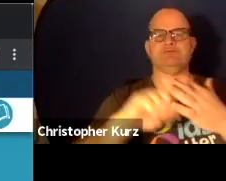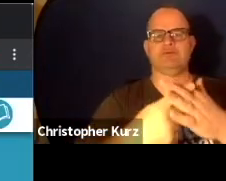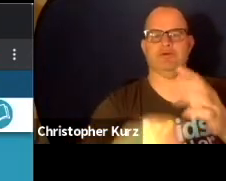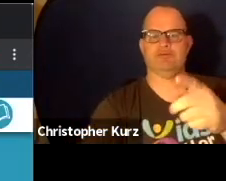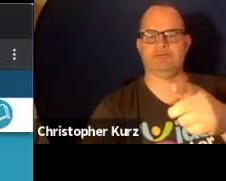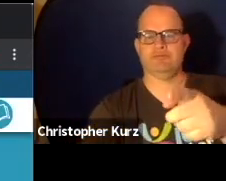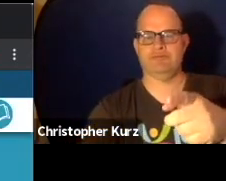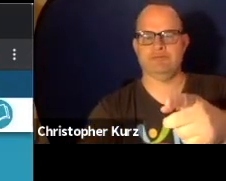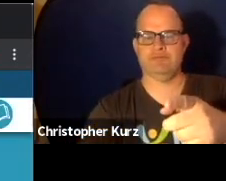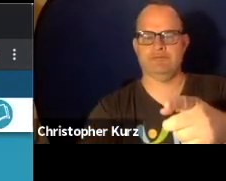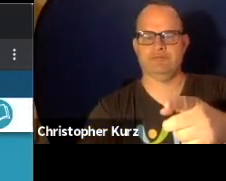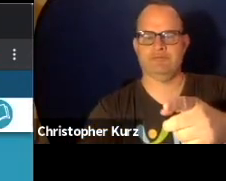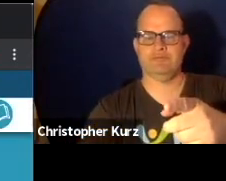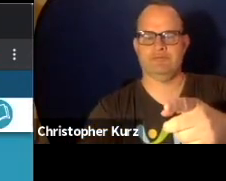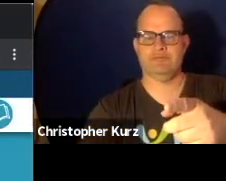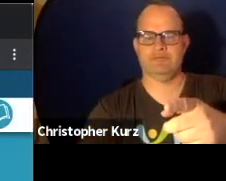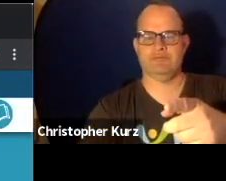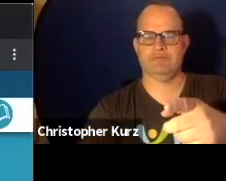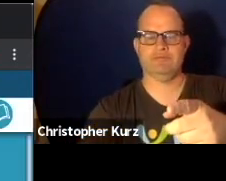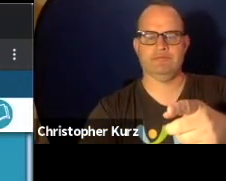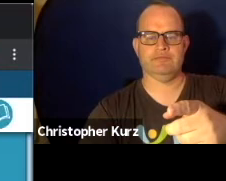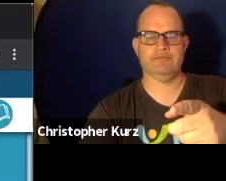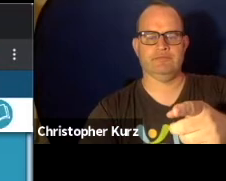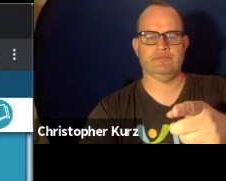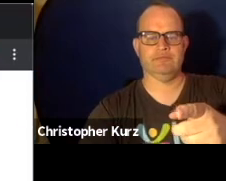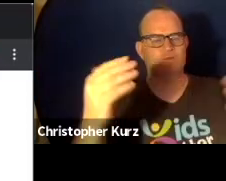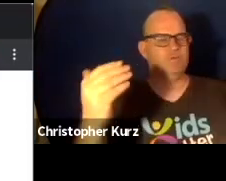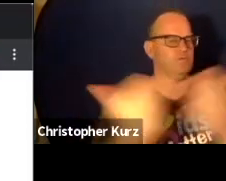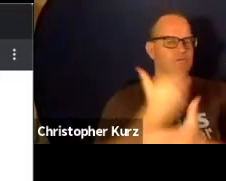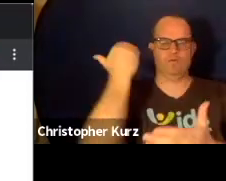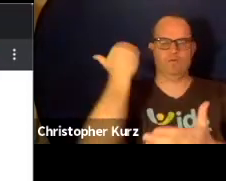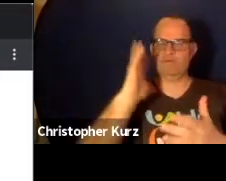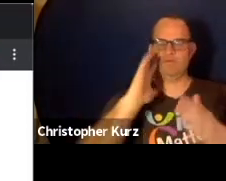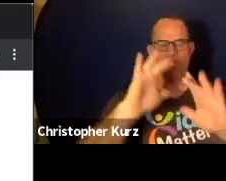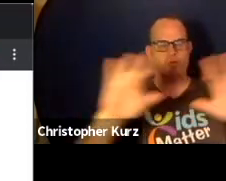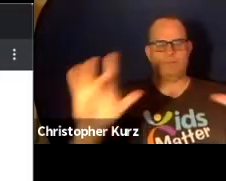So that's what the editor looks like when you're editing an existing story.